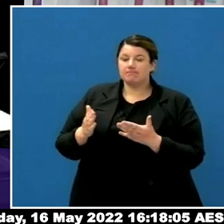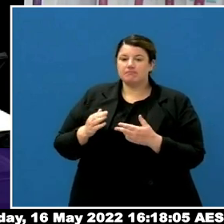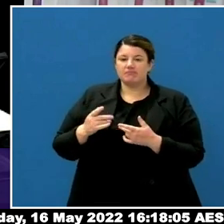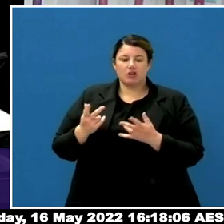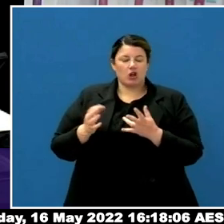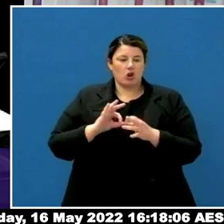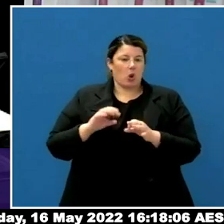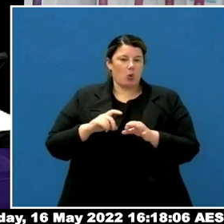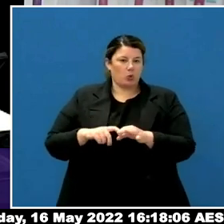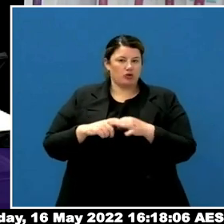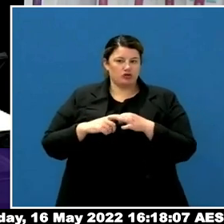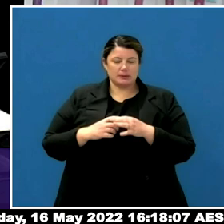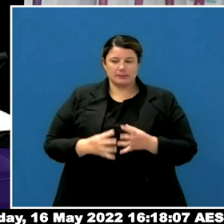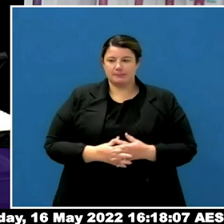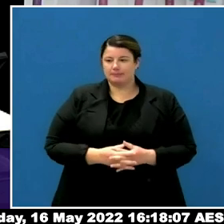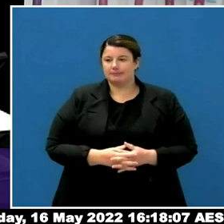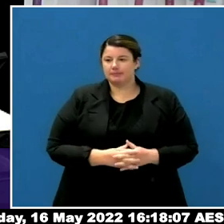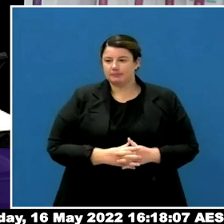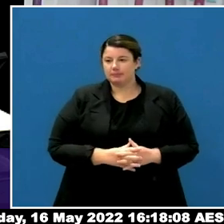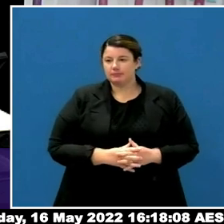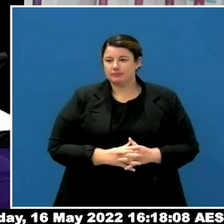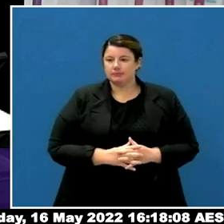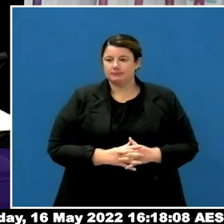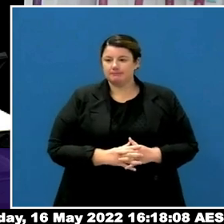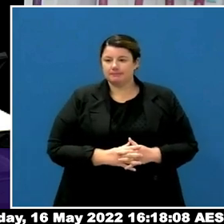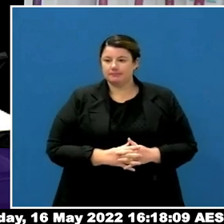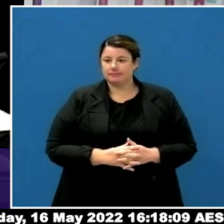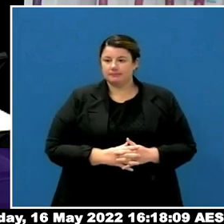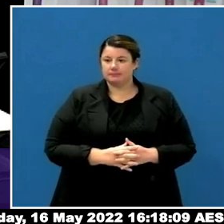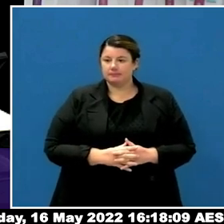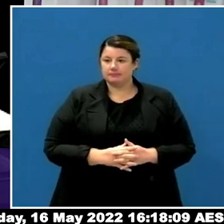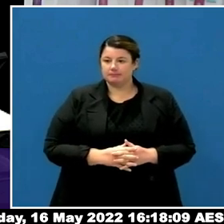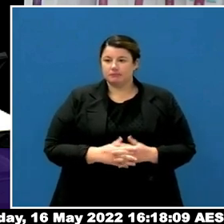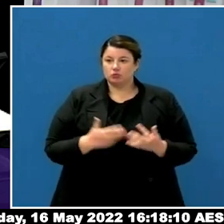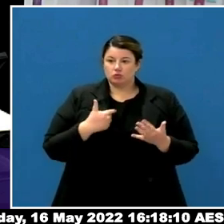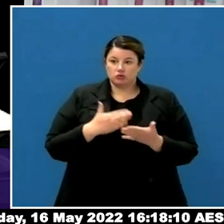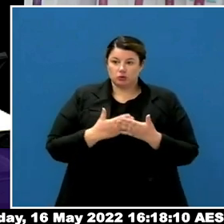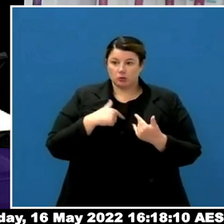Thank you very much. In that case, thank you so much for coming to us today to give